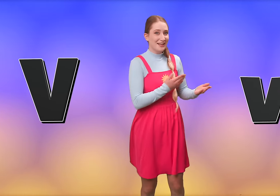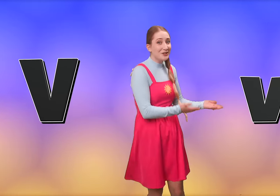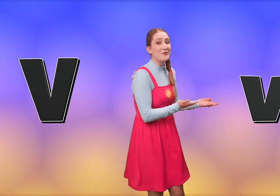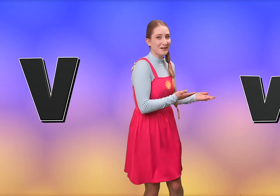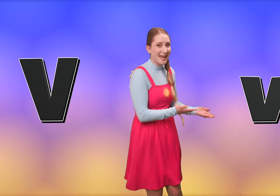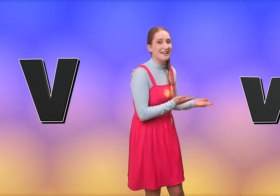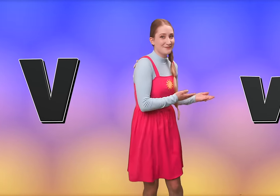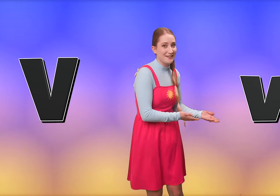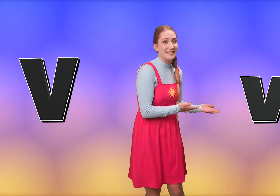and Lowercase V.